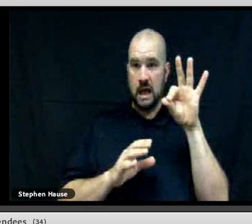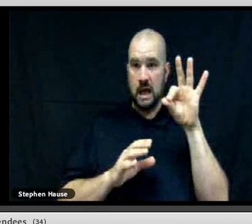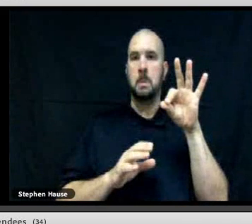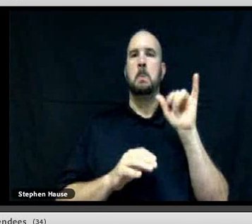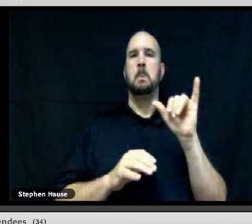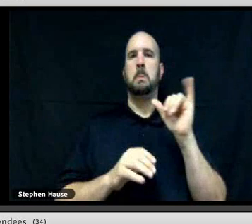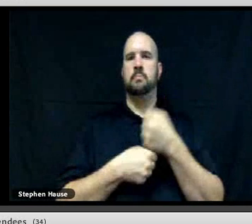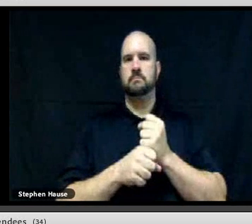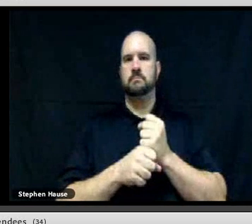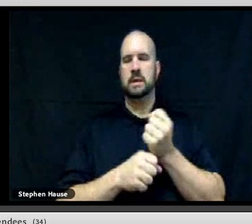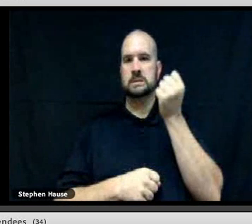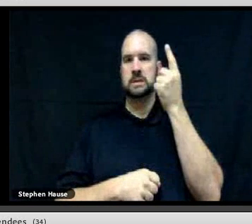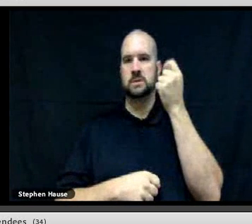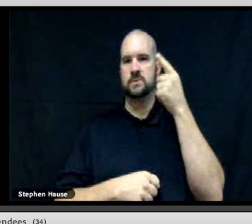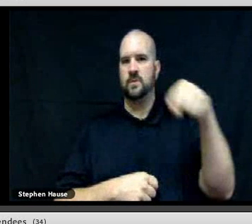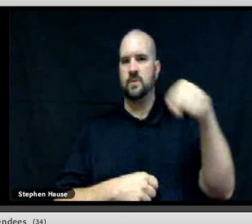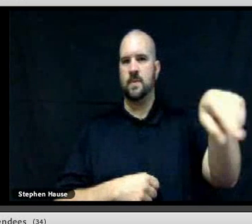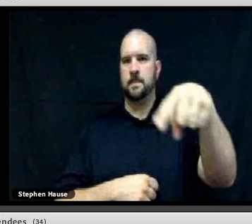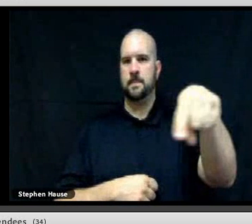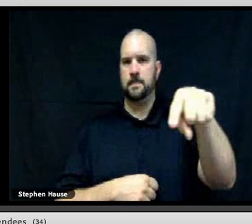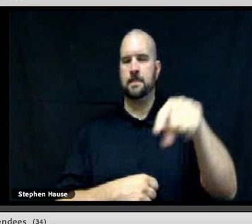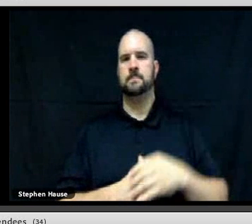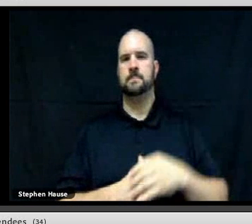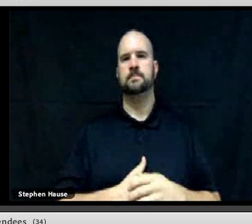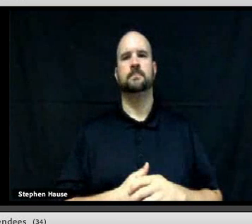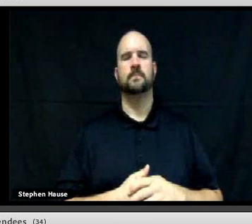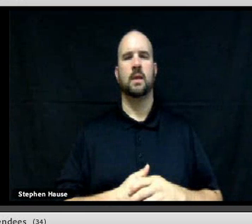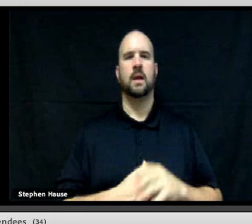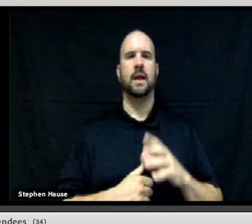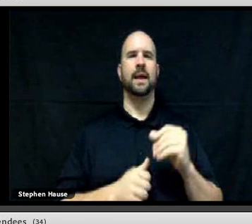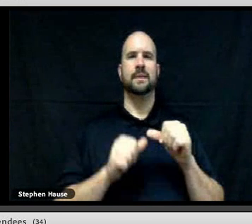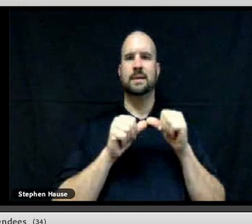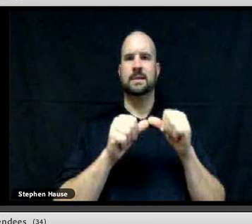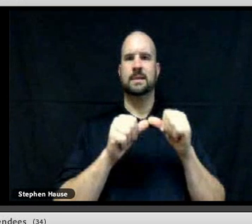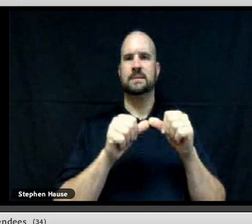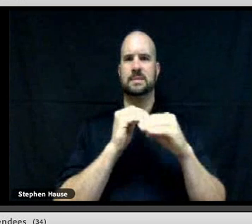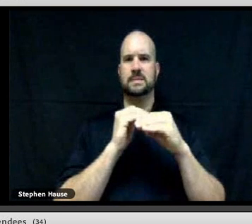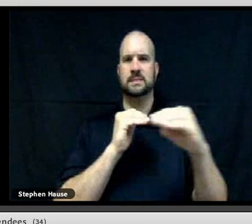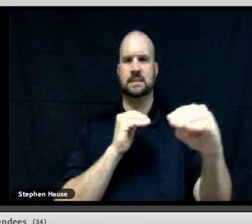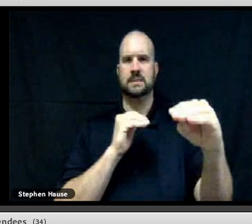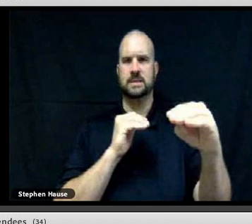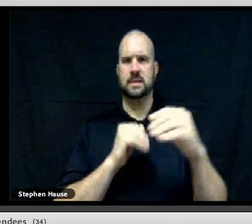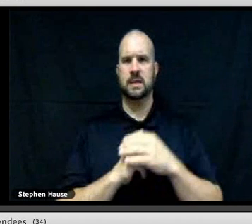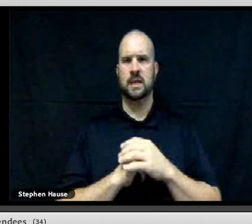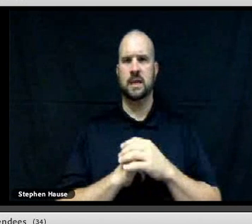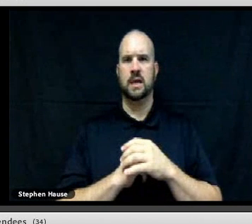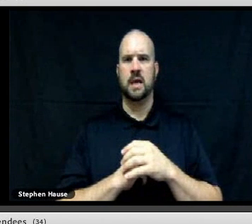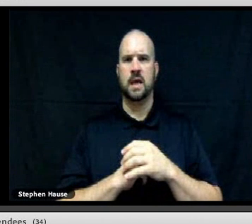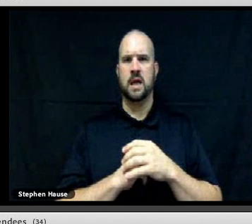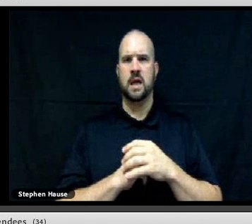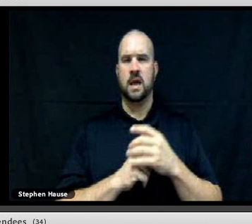And consistency, consistency is, I think, the most important thing that you should remember.